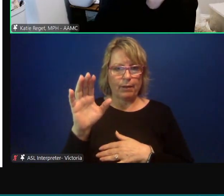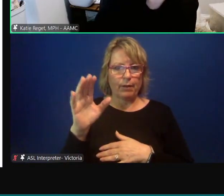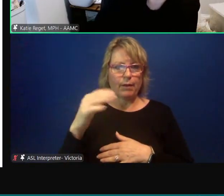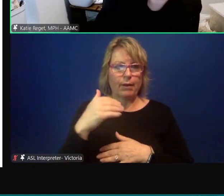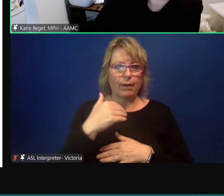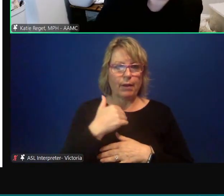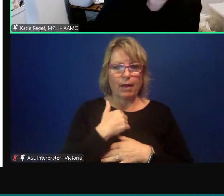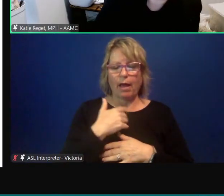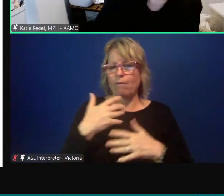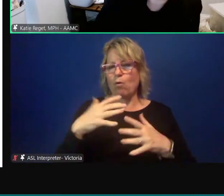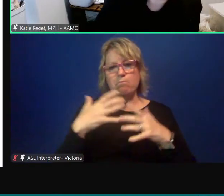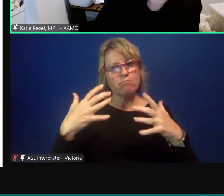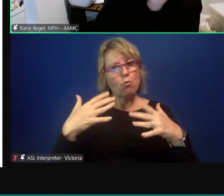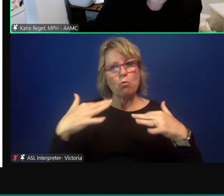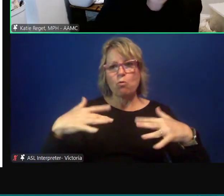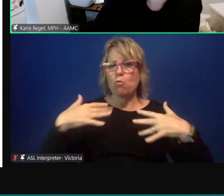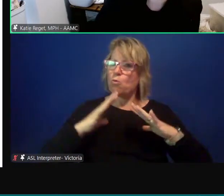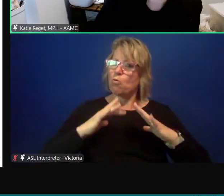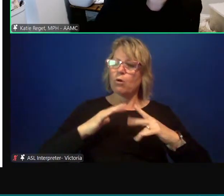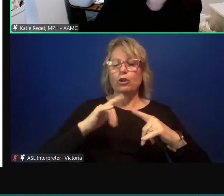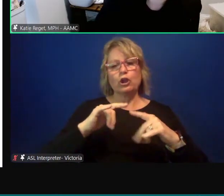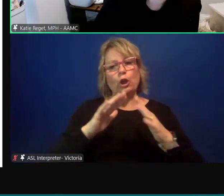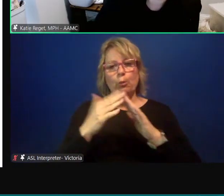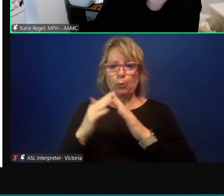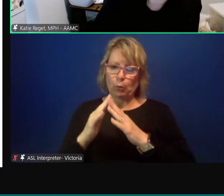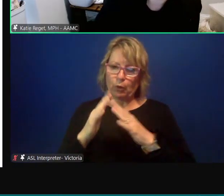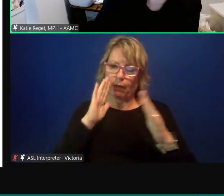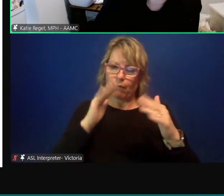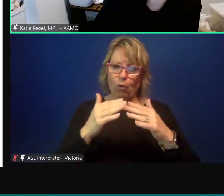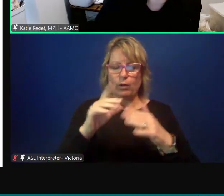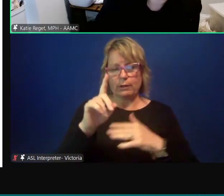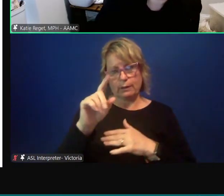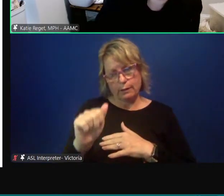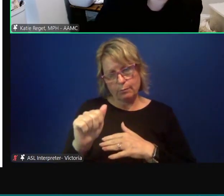through our virtual community page focused on disability inclusion.